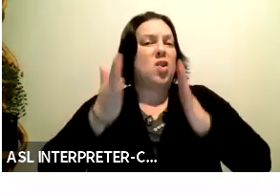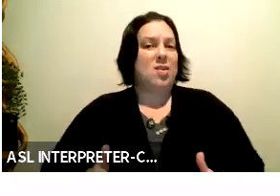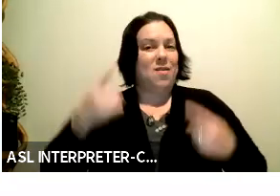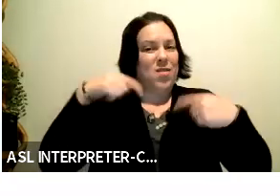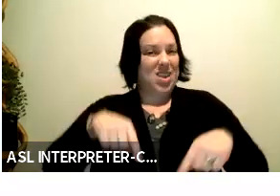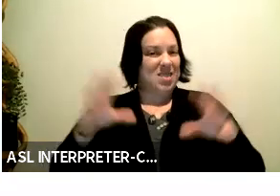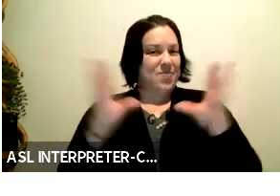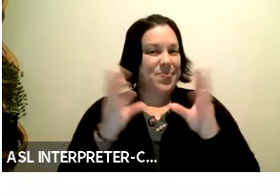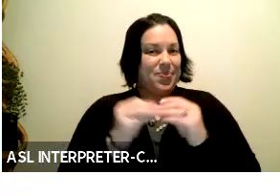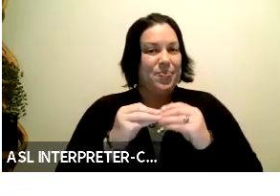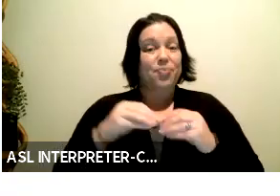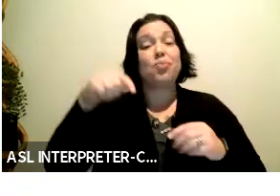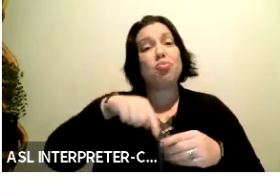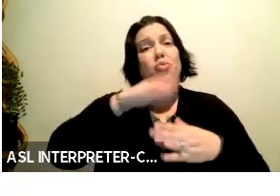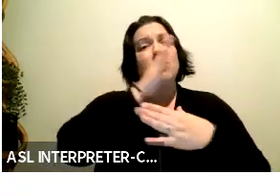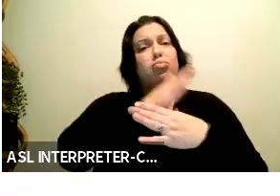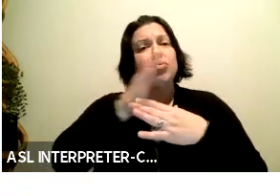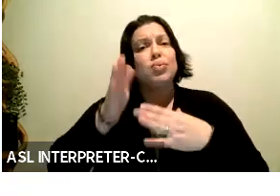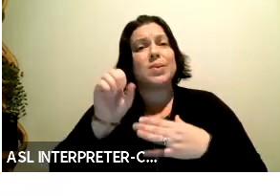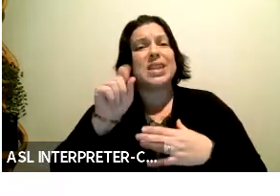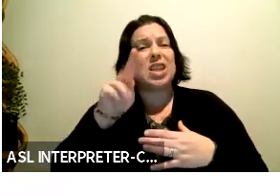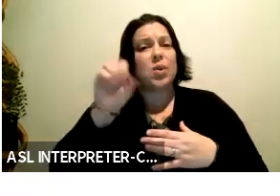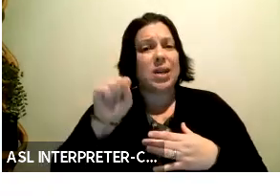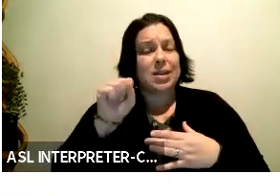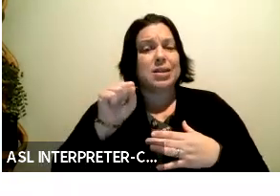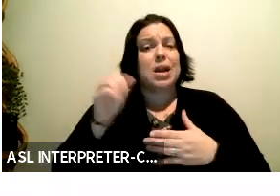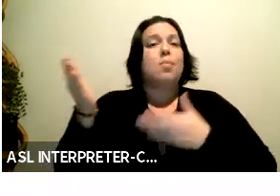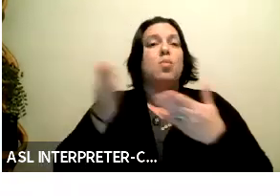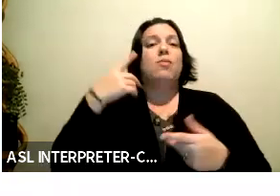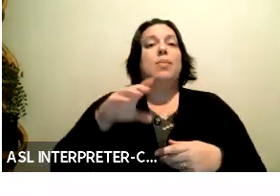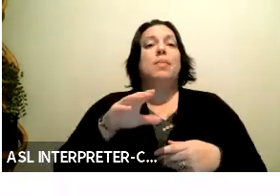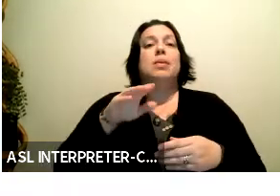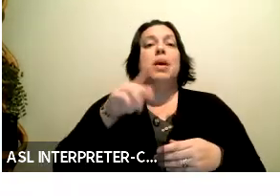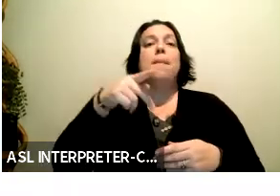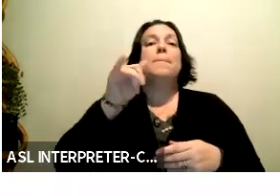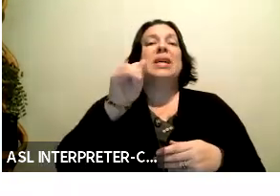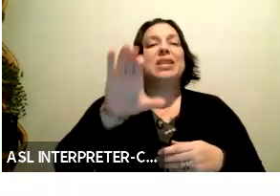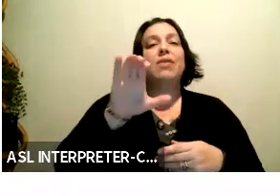This series of webinars is brought to you by the Pacific ADA Center on behalf of the ADA National